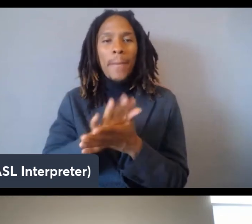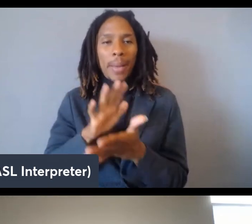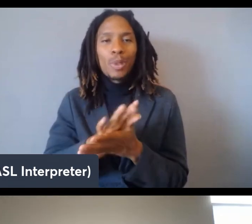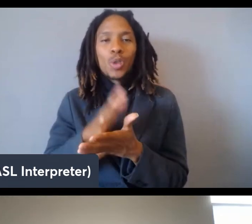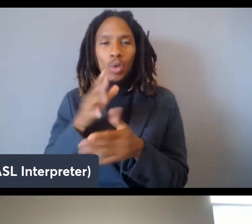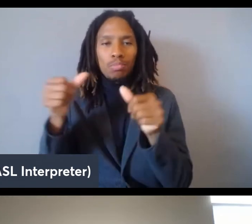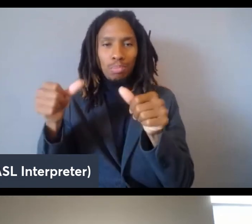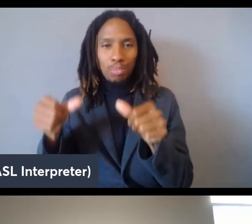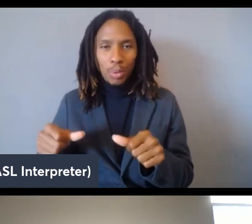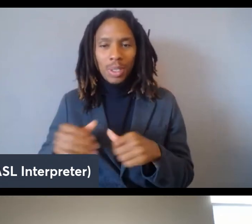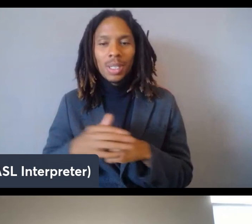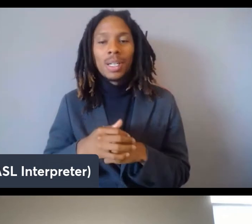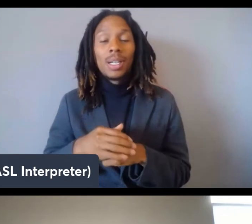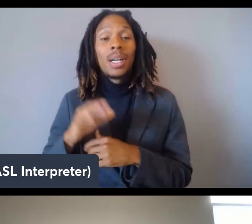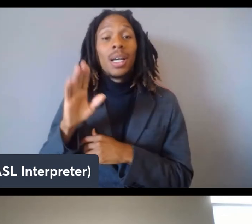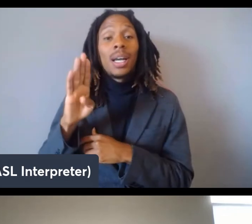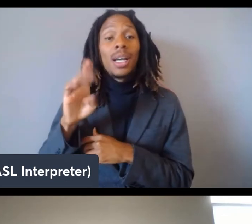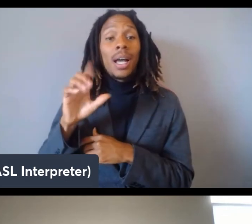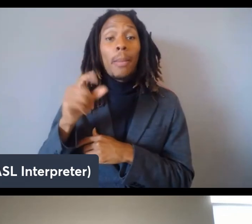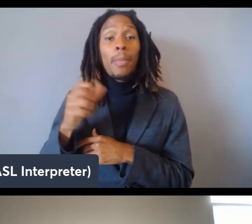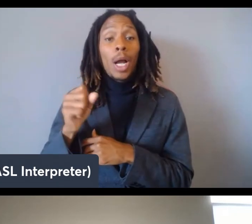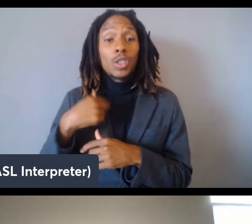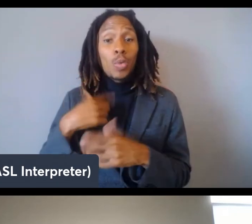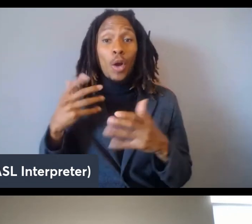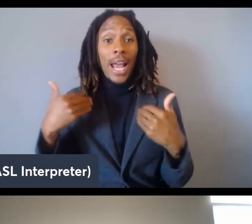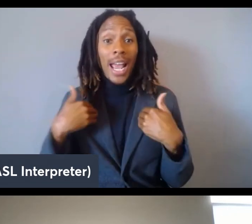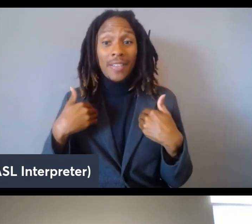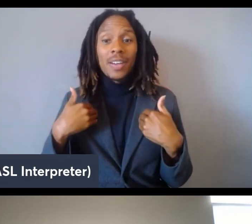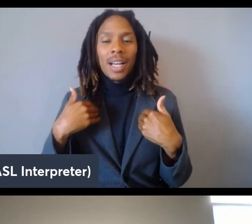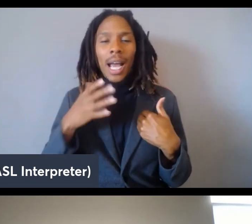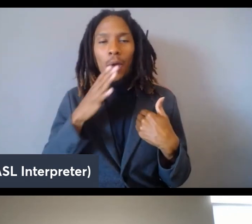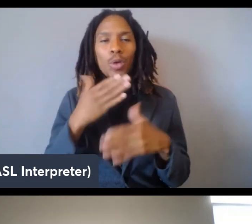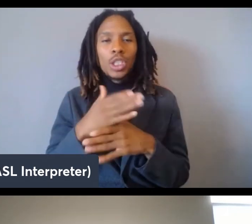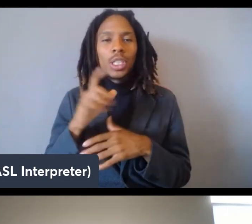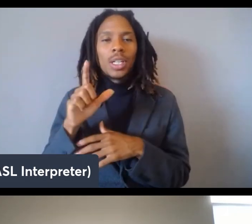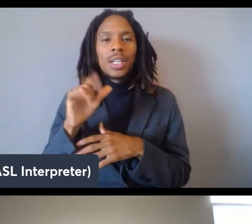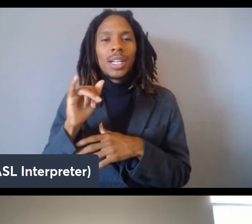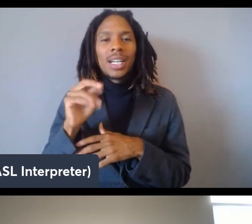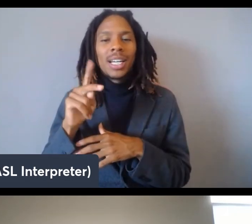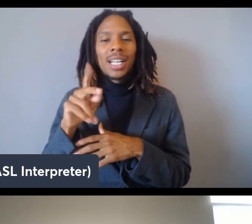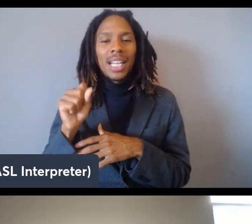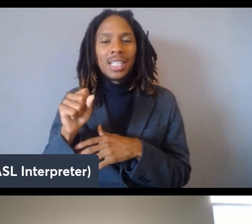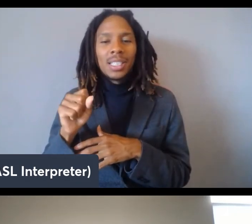And the blogs that we already have, I'll share those links on the chat there.